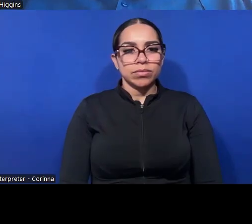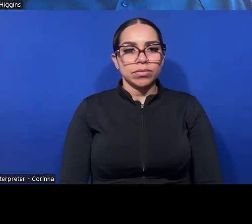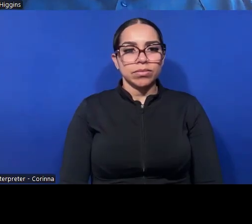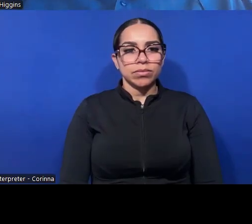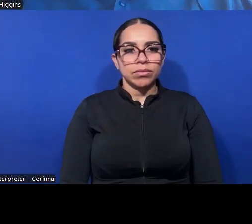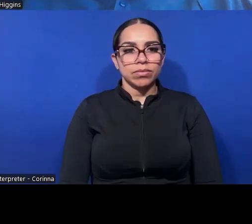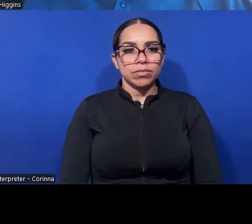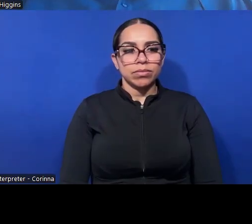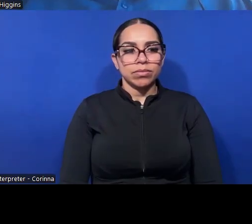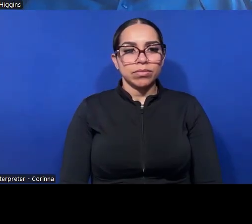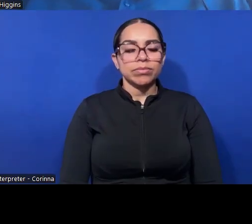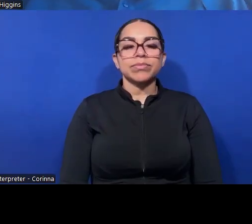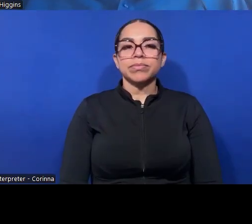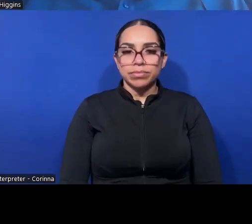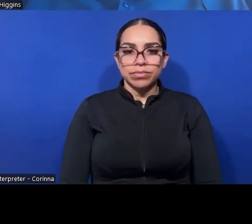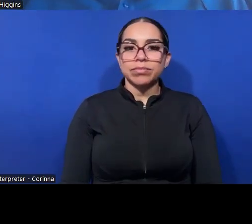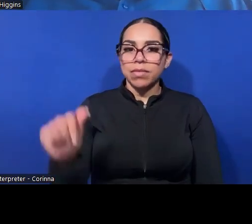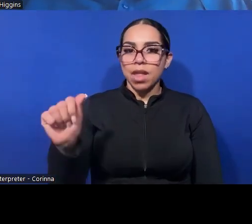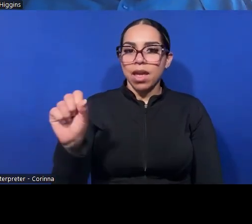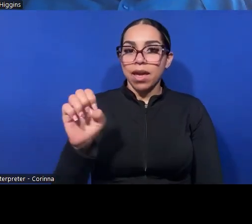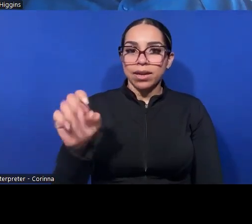Okay. So asset limits we're going to talk about first here.